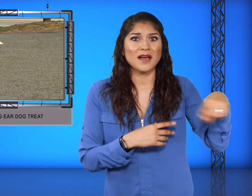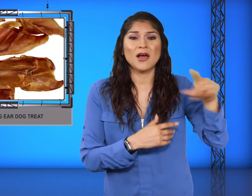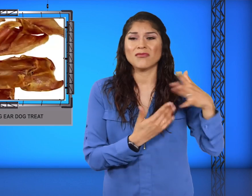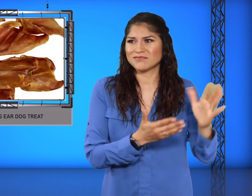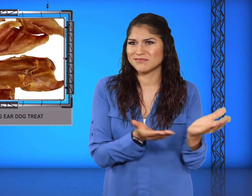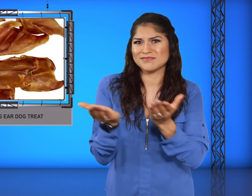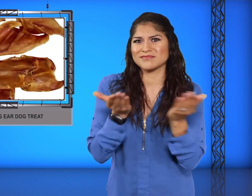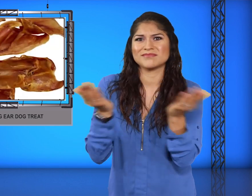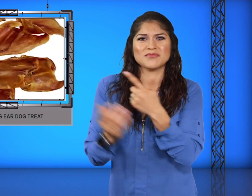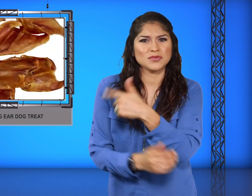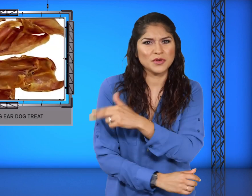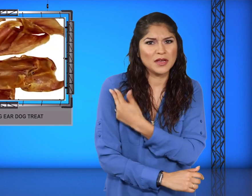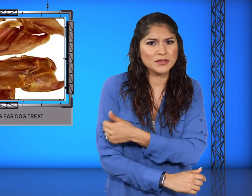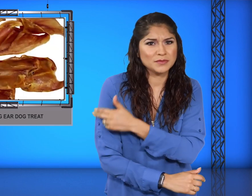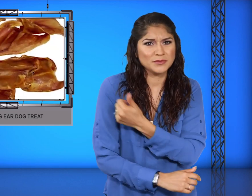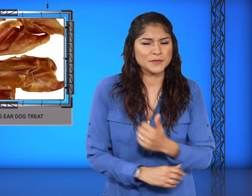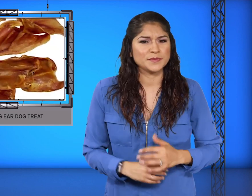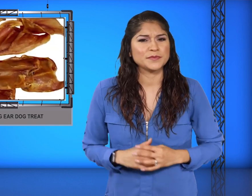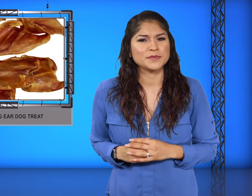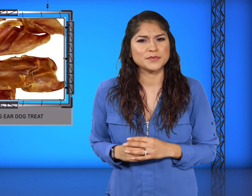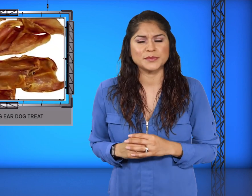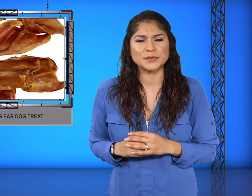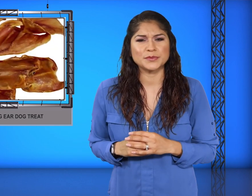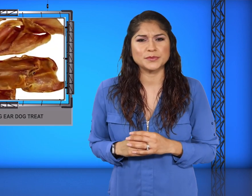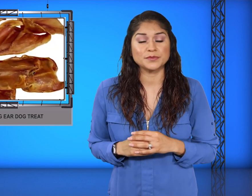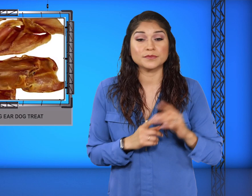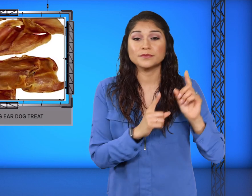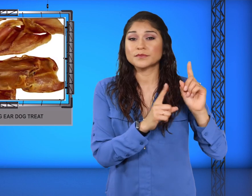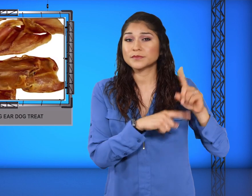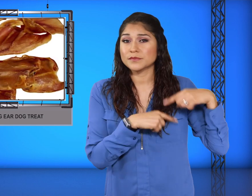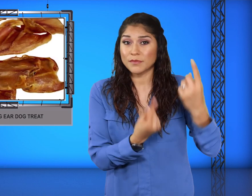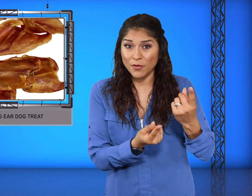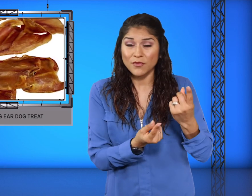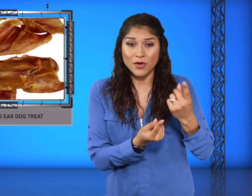had to be hospitalized.